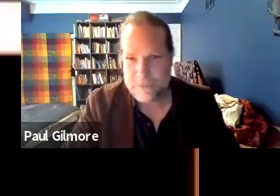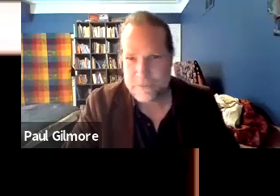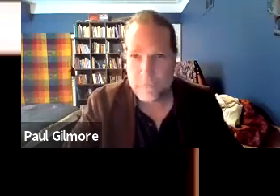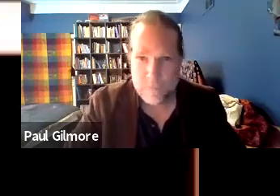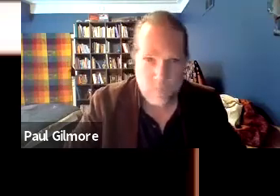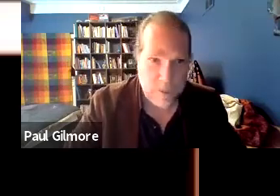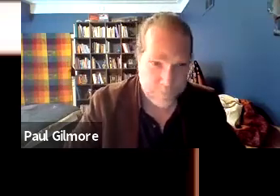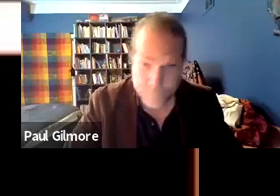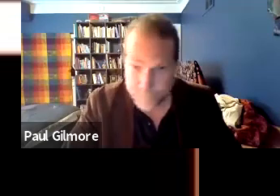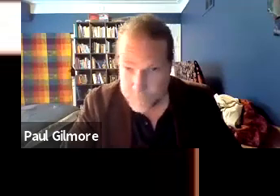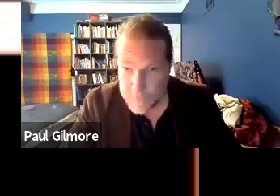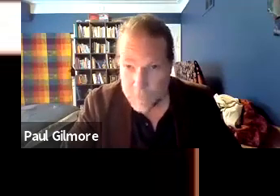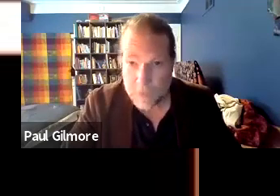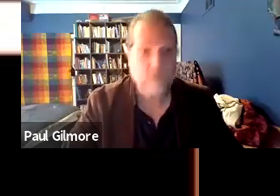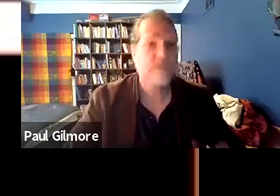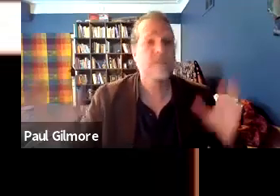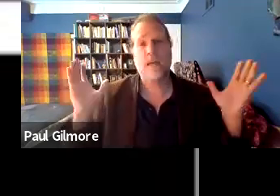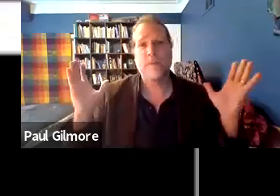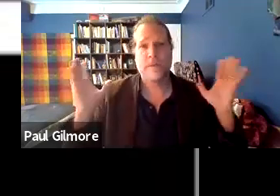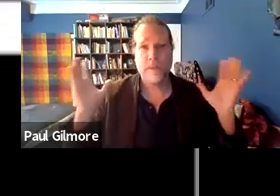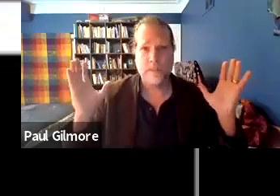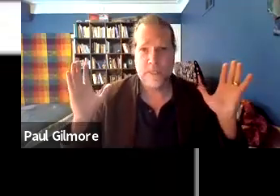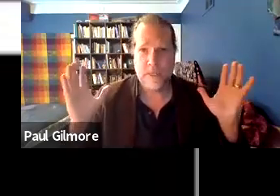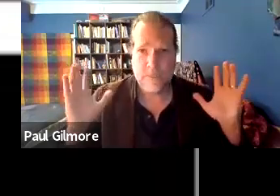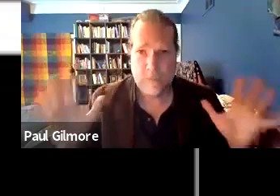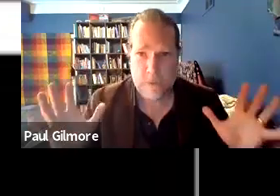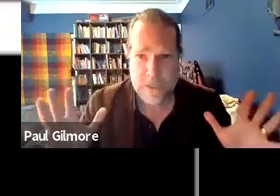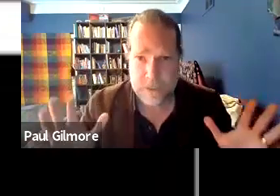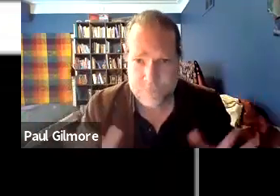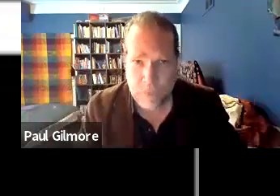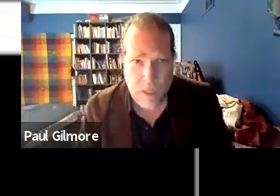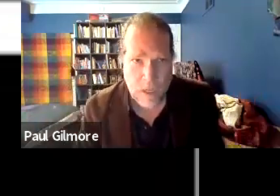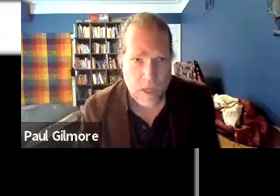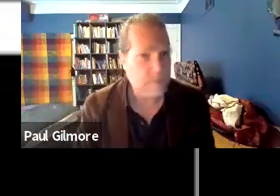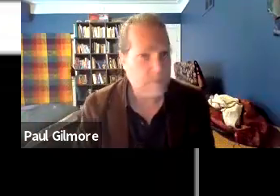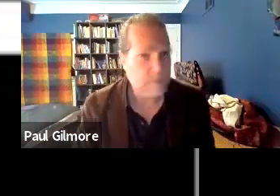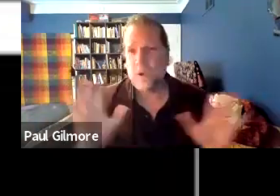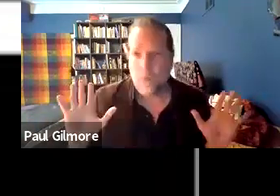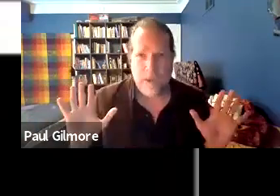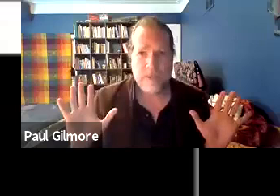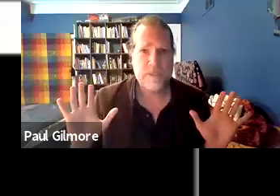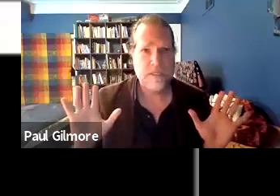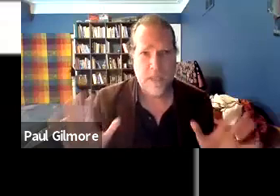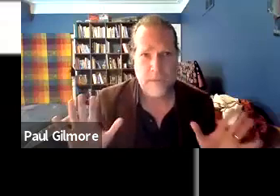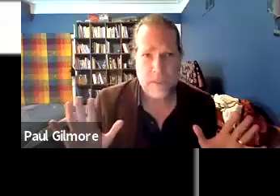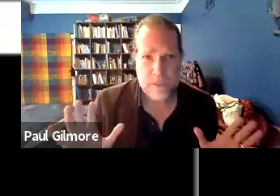that. Um, well, so the topic here today, immigration, it's almost always a timely